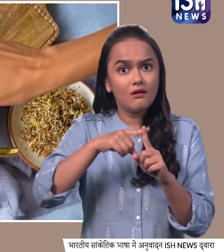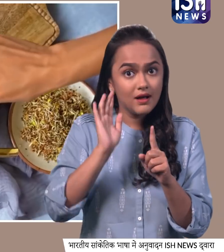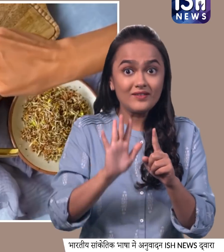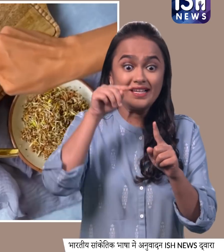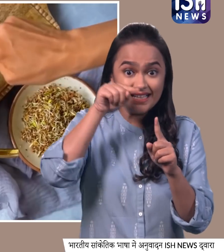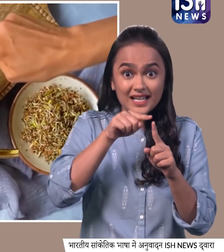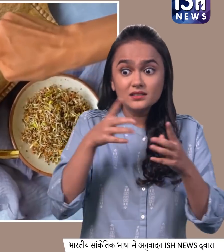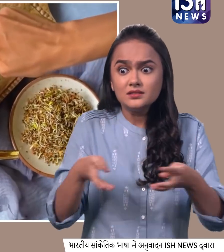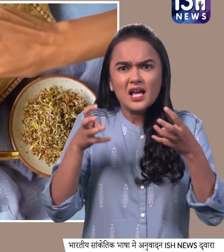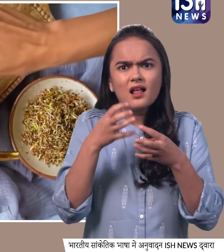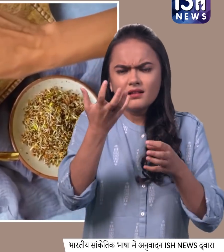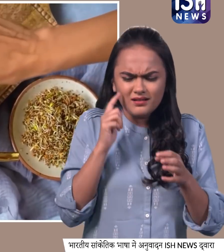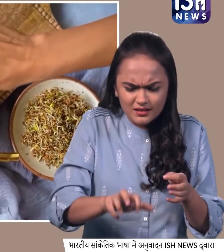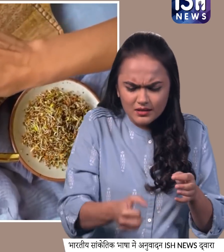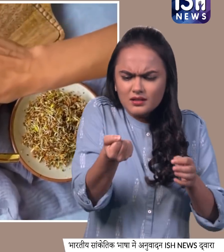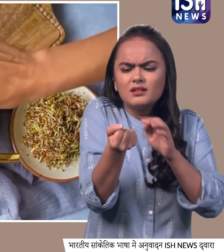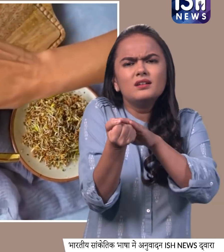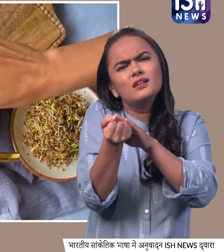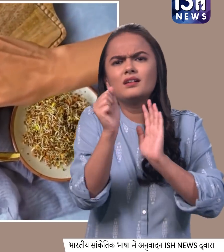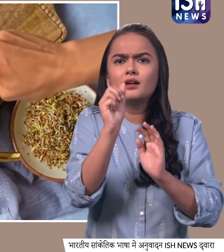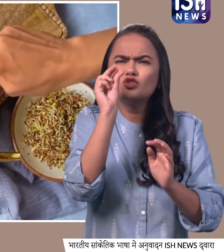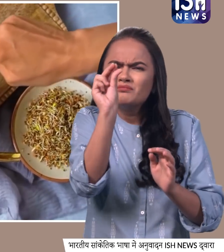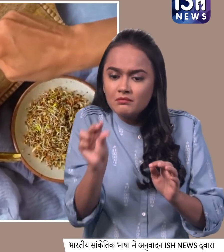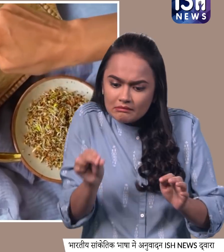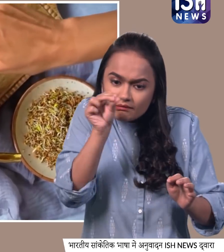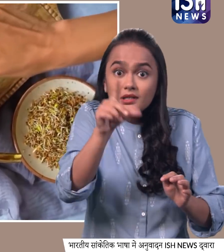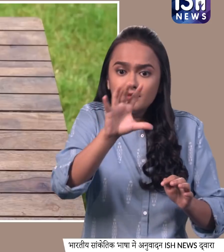That's why, add a fistful of sprouts to your salad, not just sprinkle some